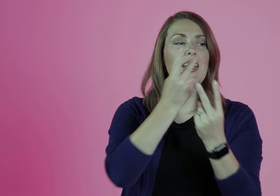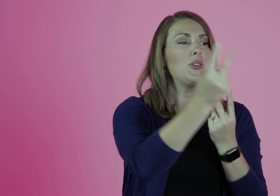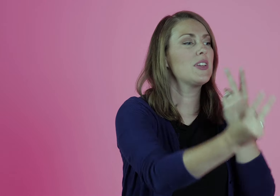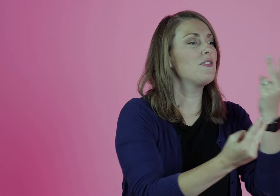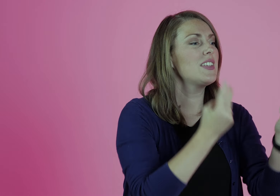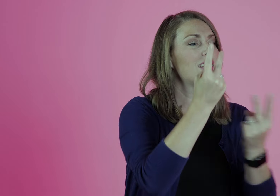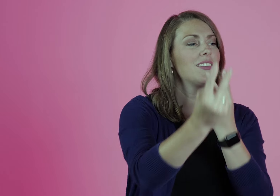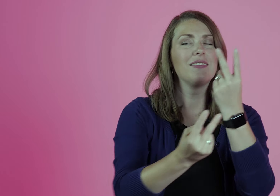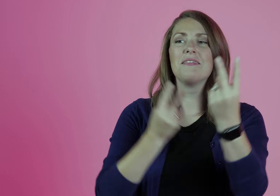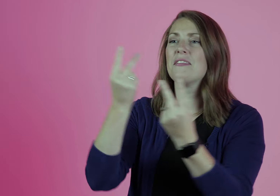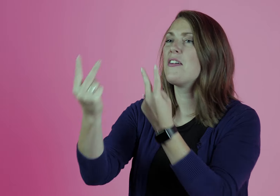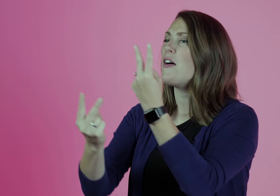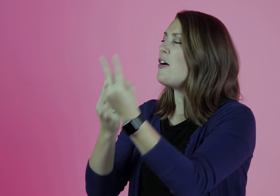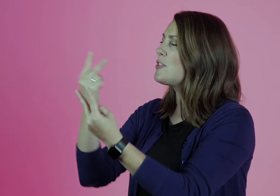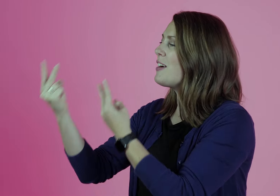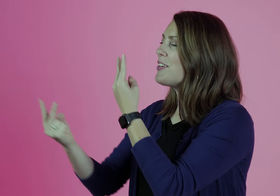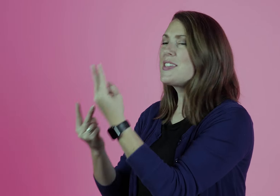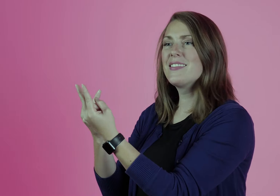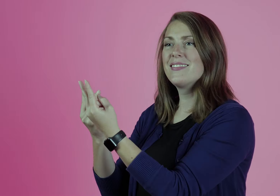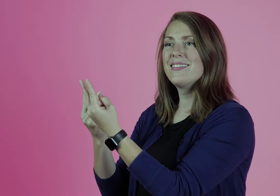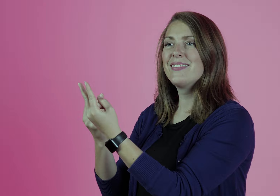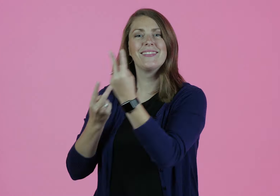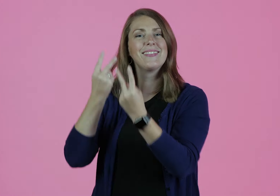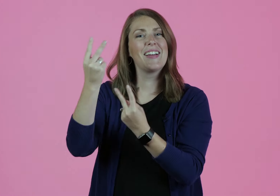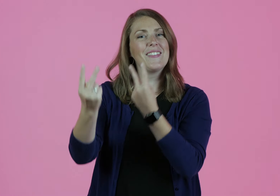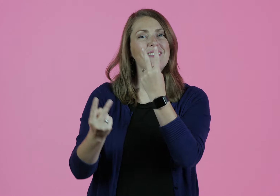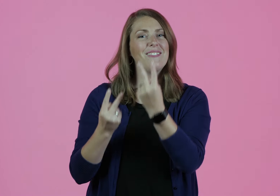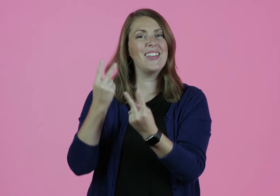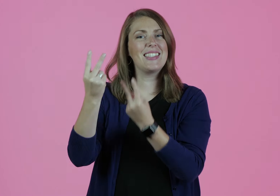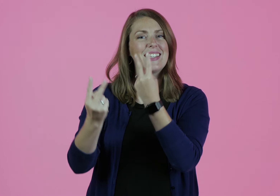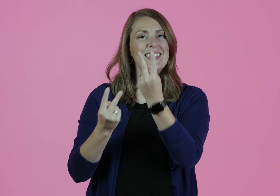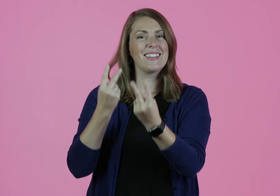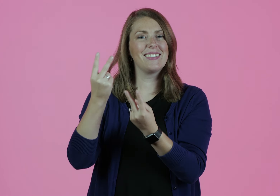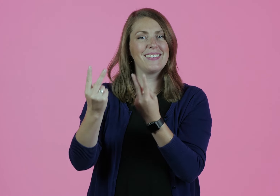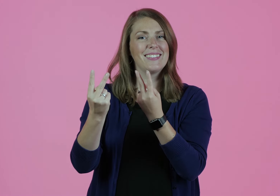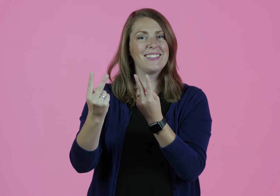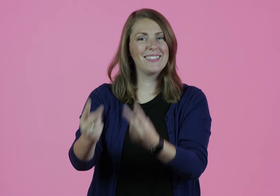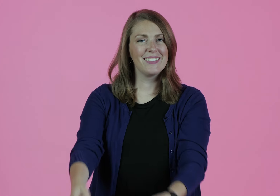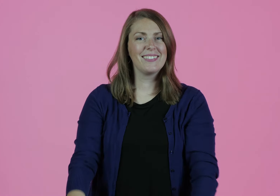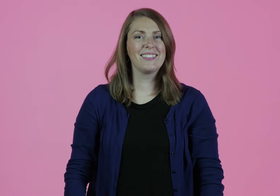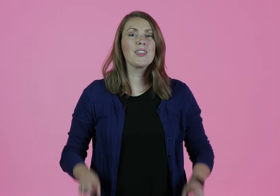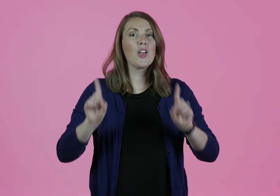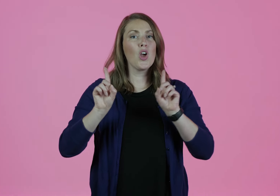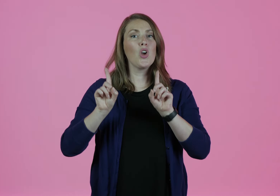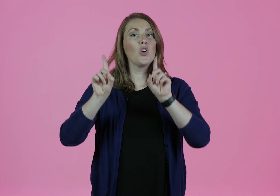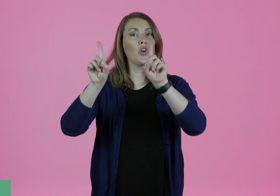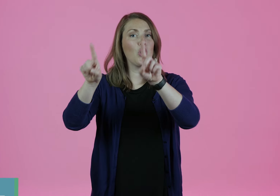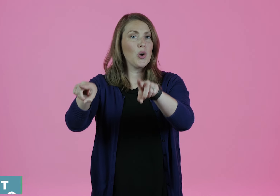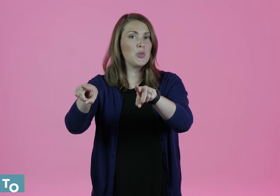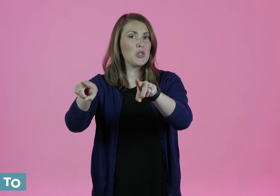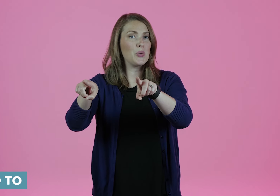and you can visit all around. Visit. Go to